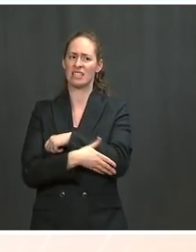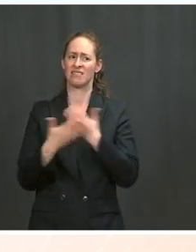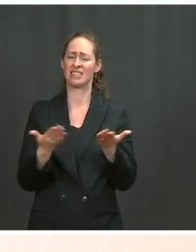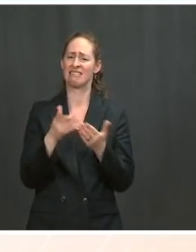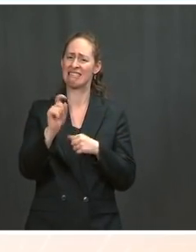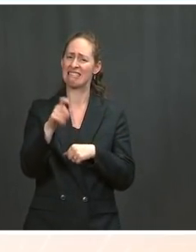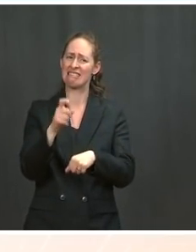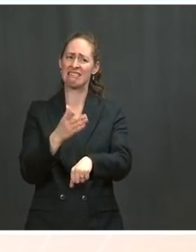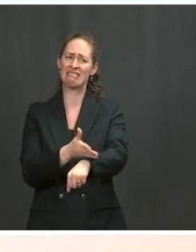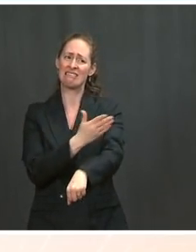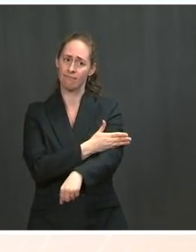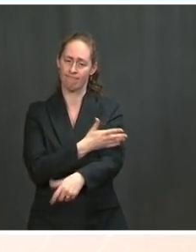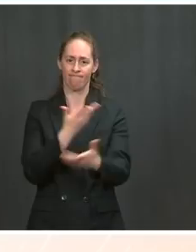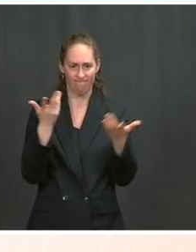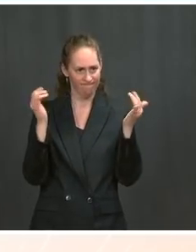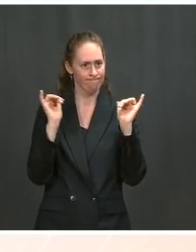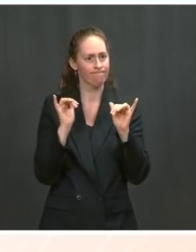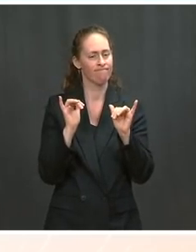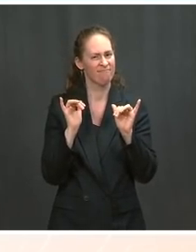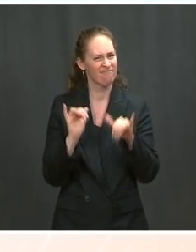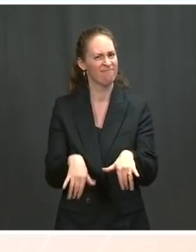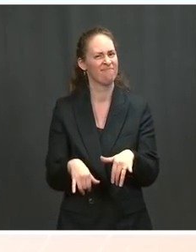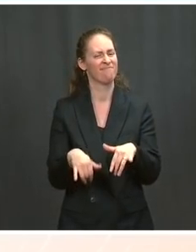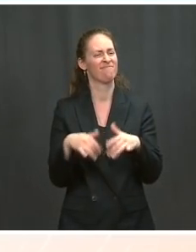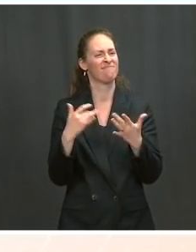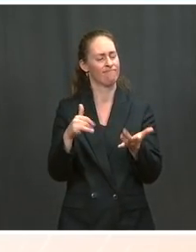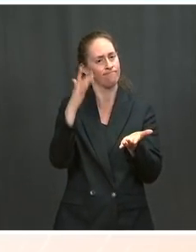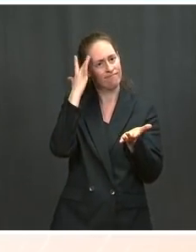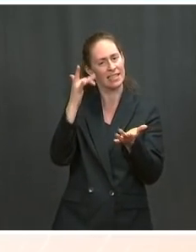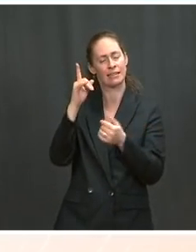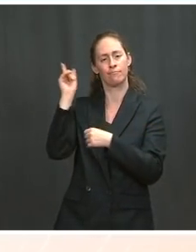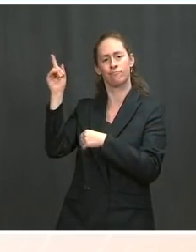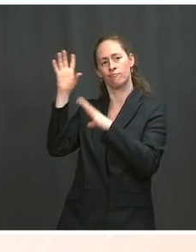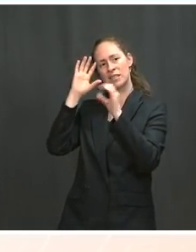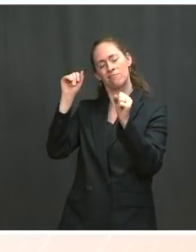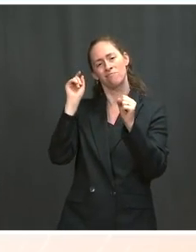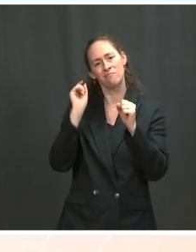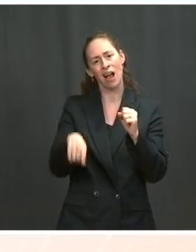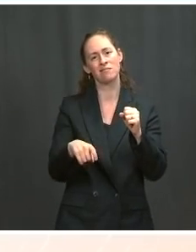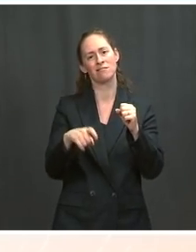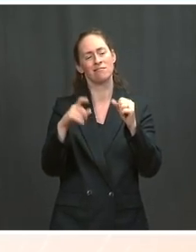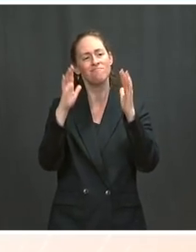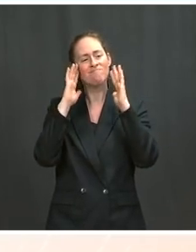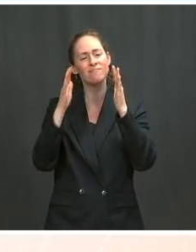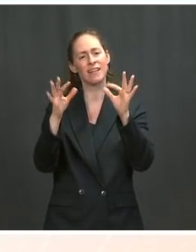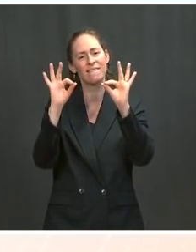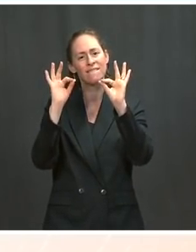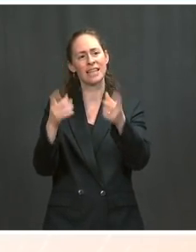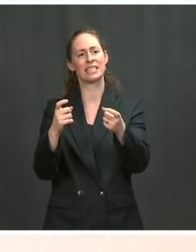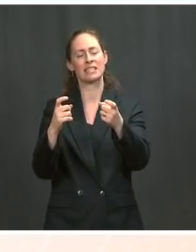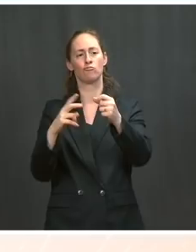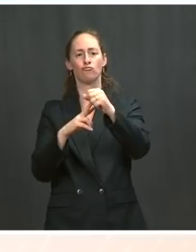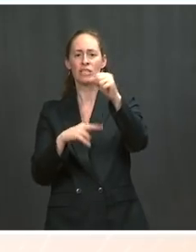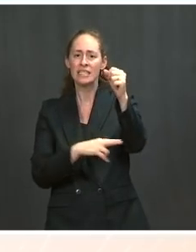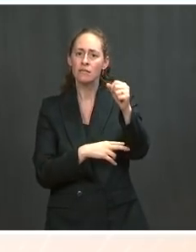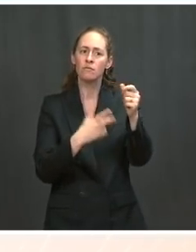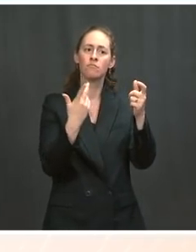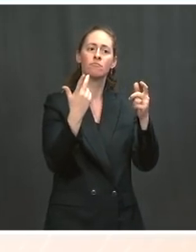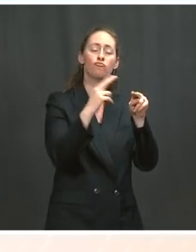the President has proposed repairing bridges around the country, repairing roads and railways. And the good news is that will create millions of jobs,